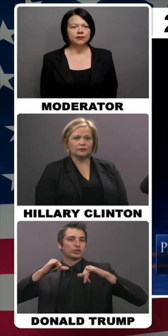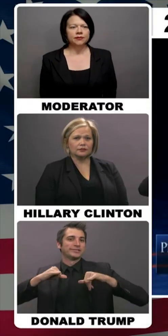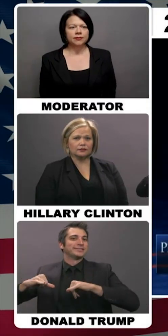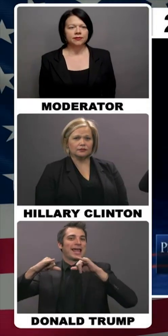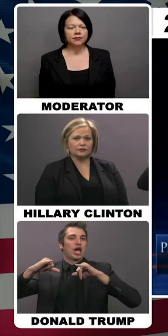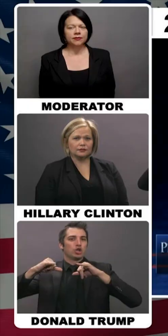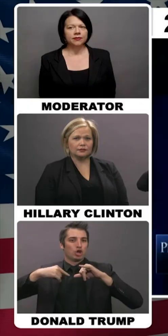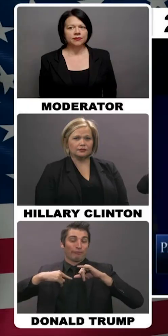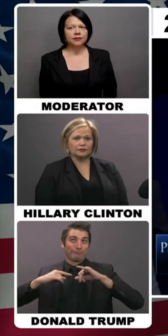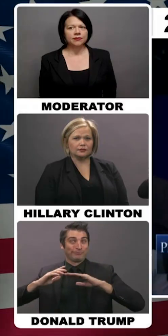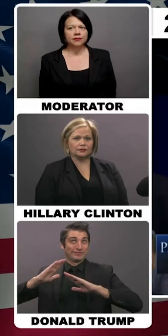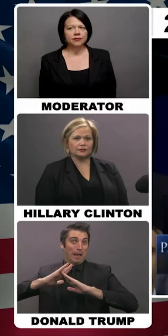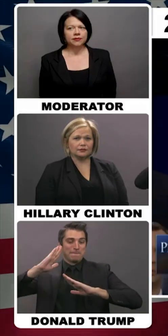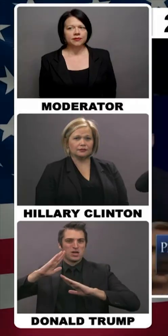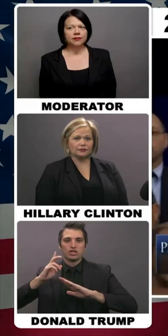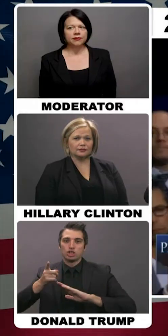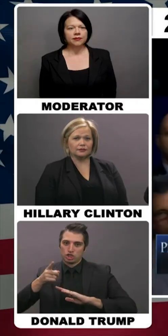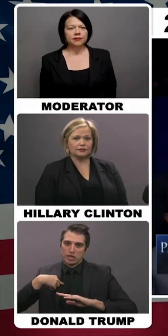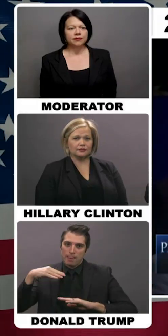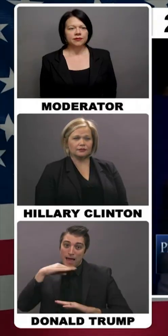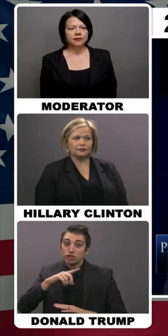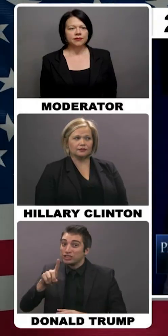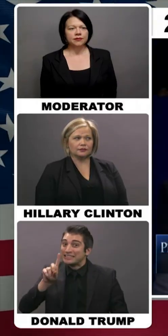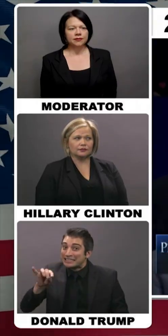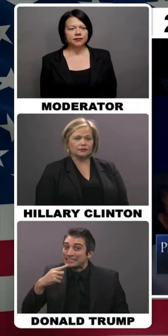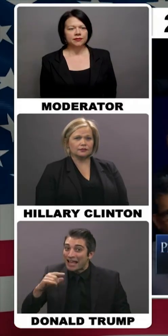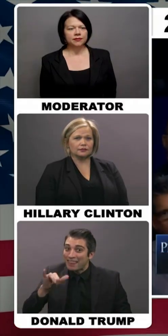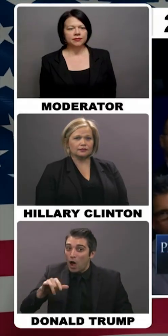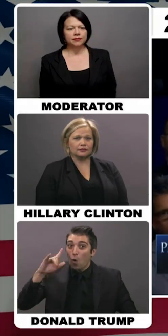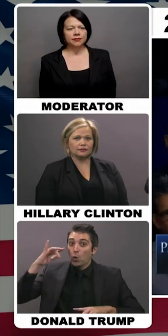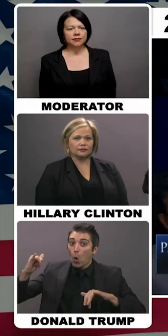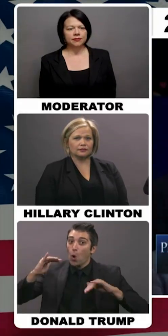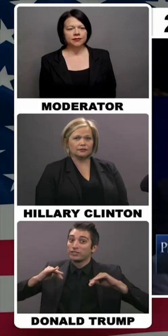because it turned out that she did say the gold standard. And she said she didn't say it.